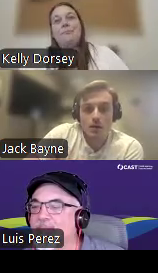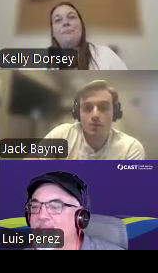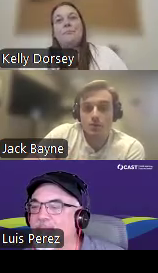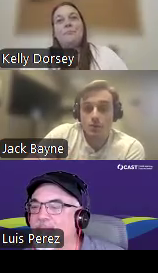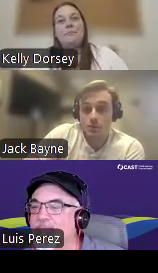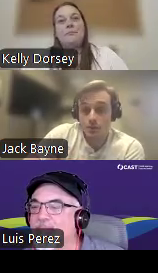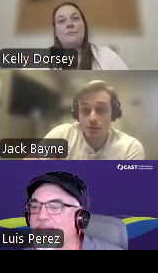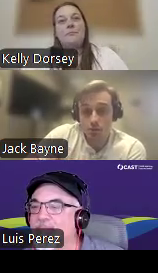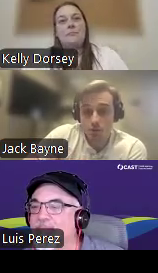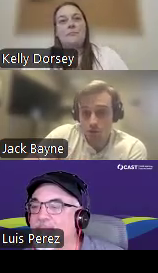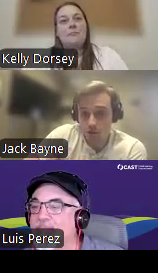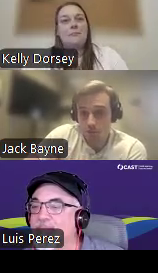So a rule of thumb